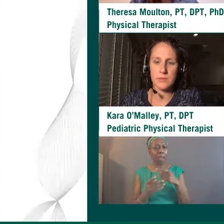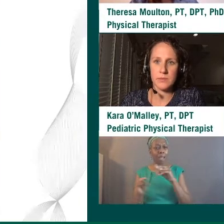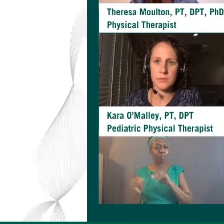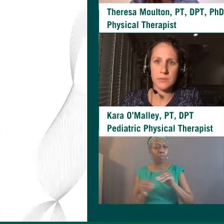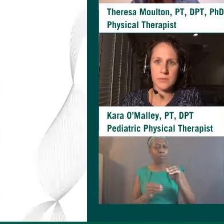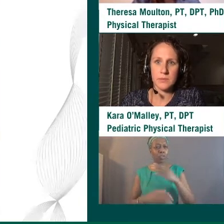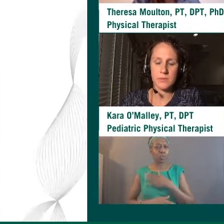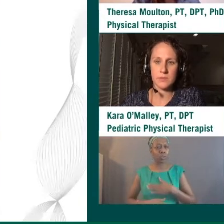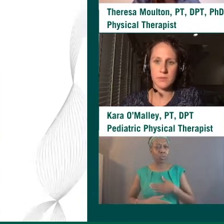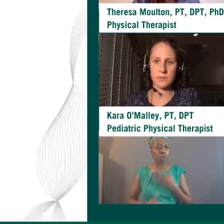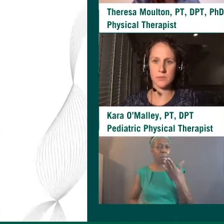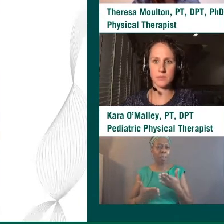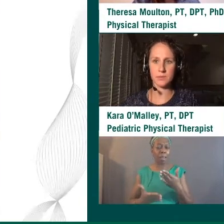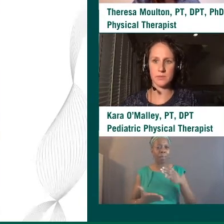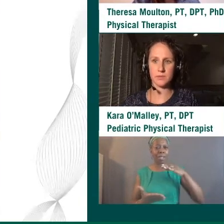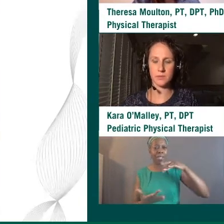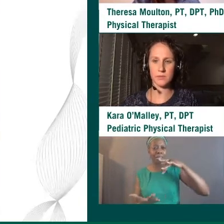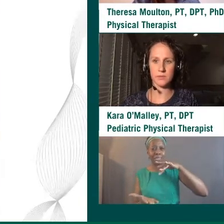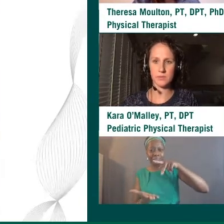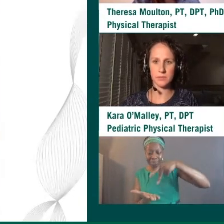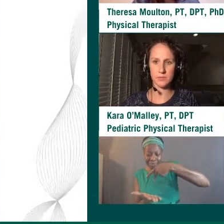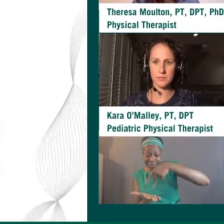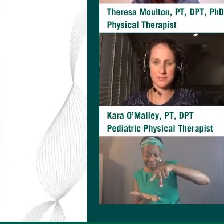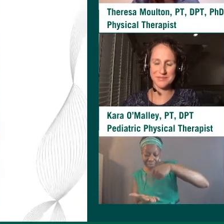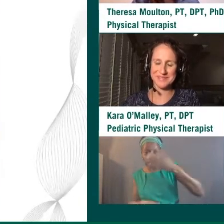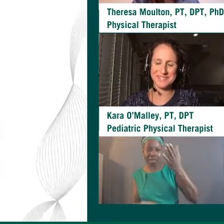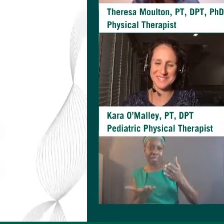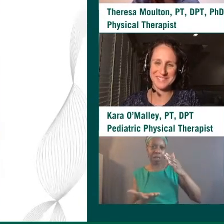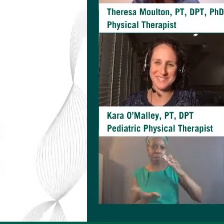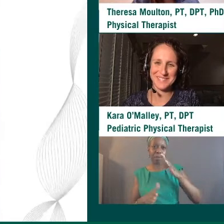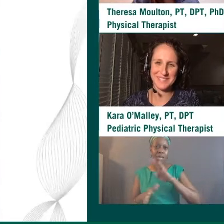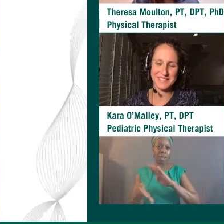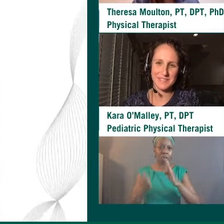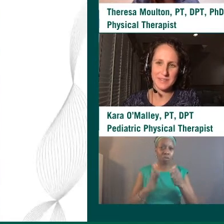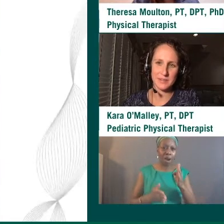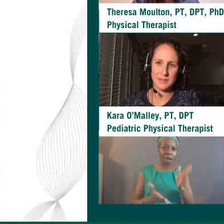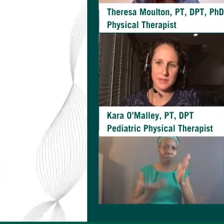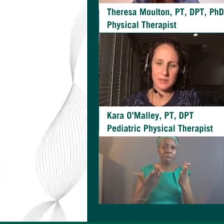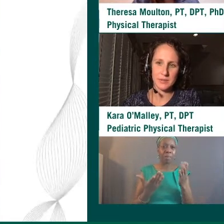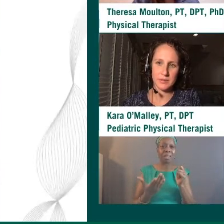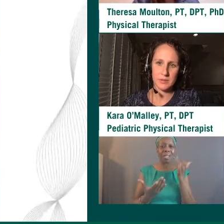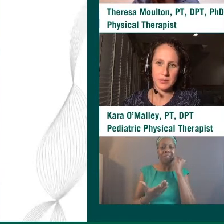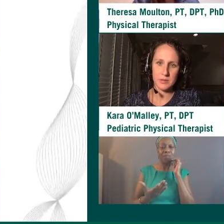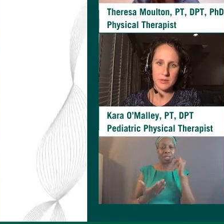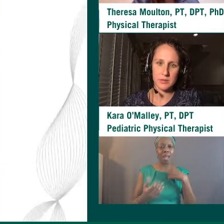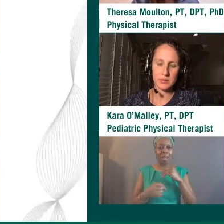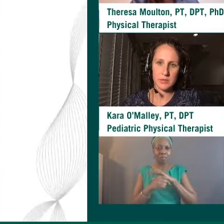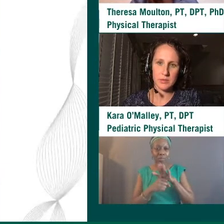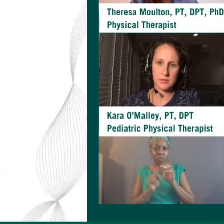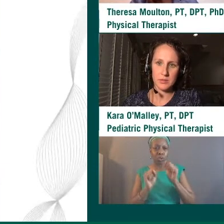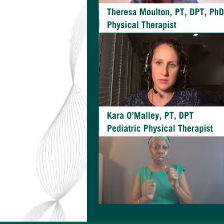Maybe it's more social when we're not in a pandemic and you'd like to meet other people to exercise together.